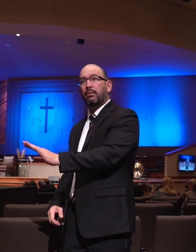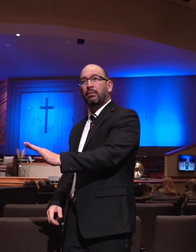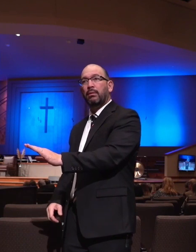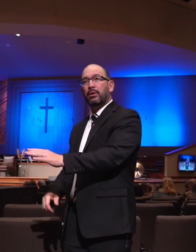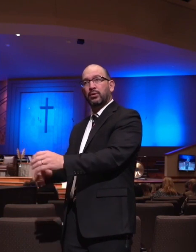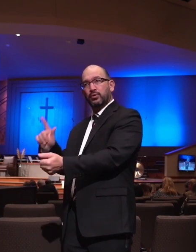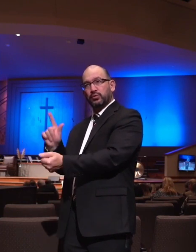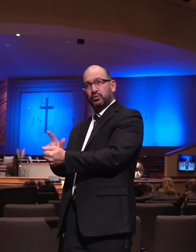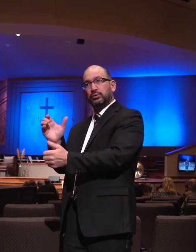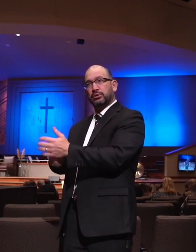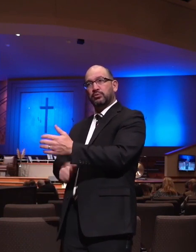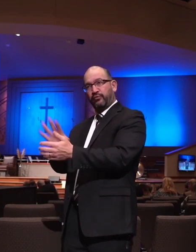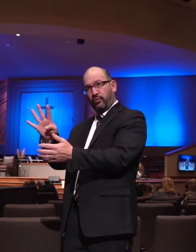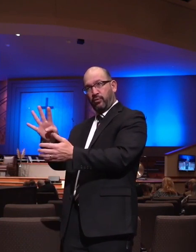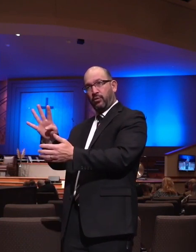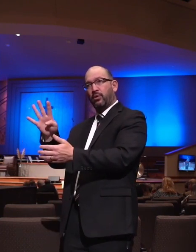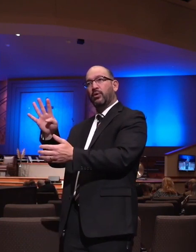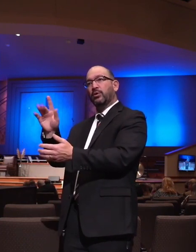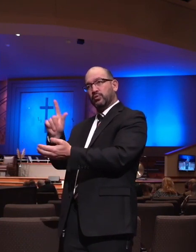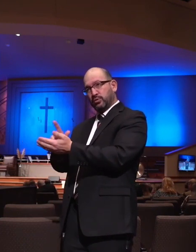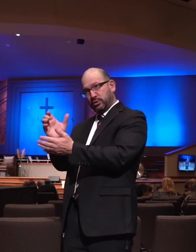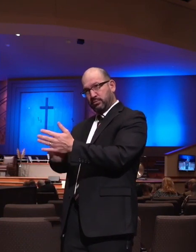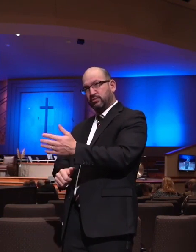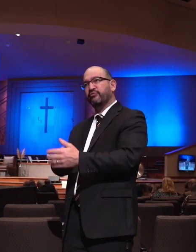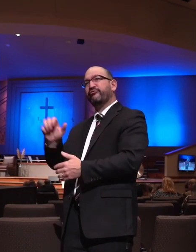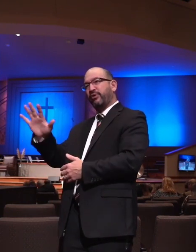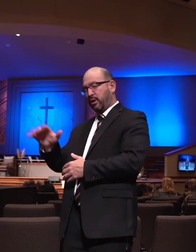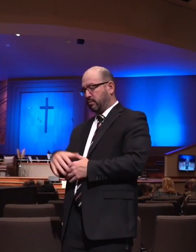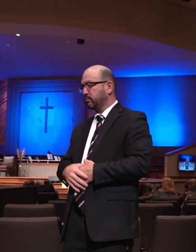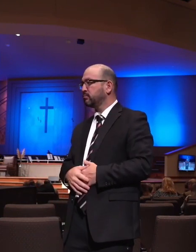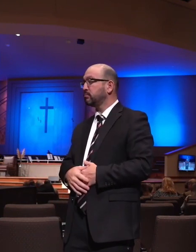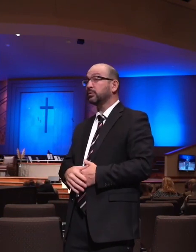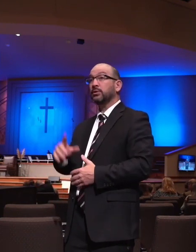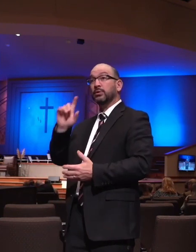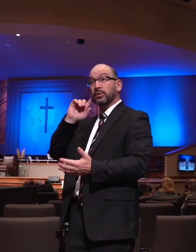Luke chapter 5 and as you're turning to Luke Chapter 5 listen to this